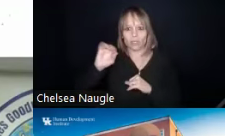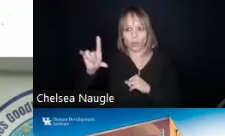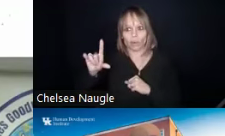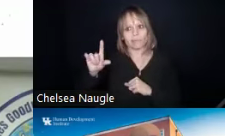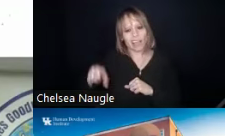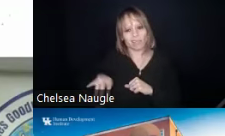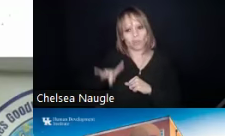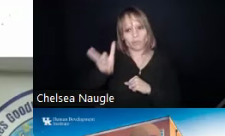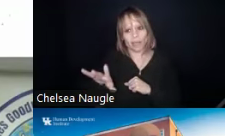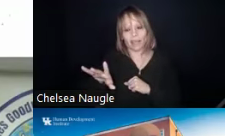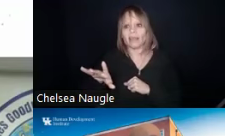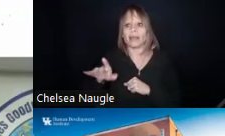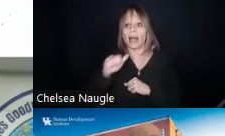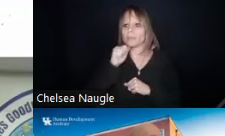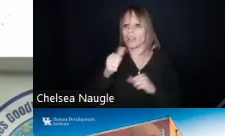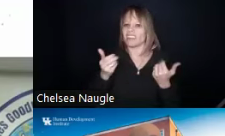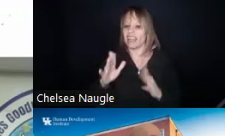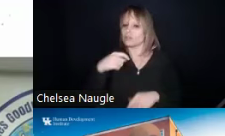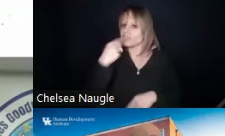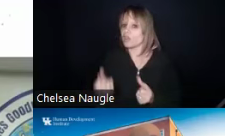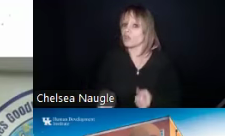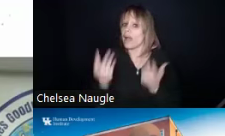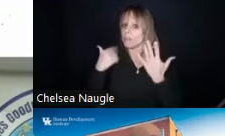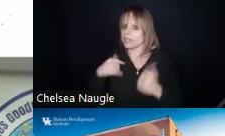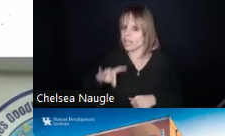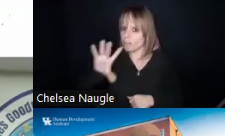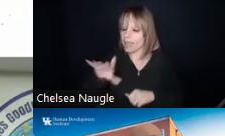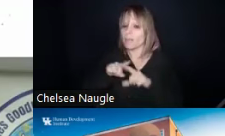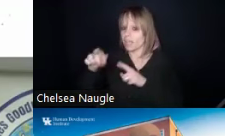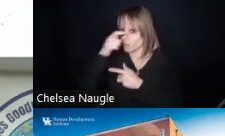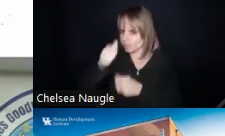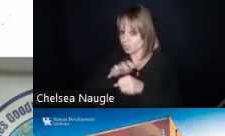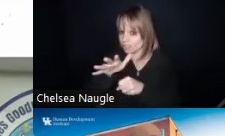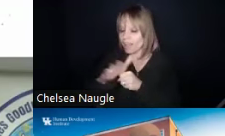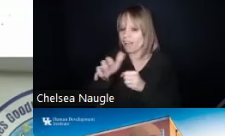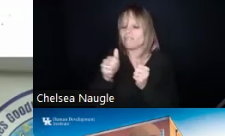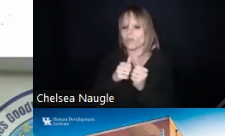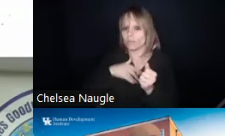allowed to say what I paid for it, but I will say that he was interested enough in the research that um he allowed me to